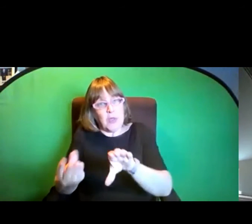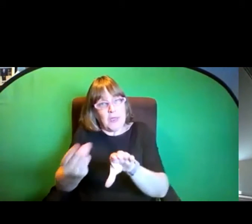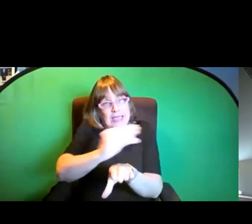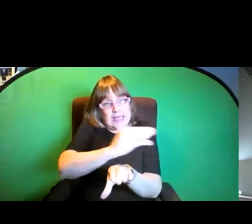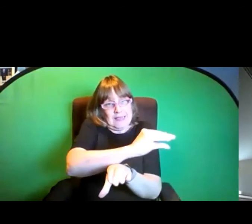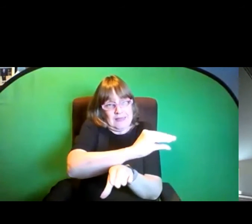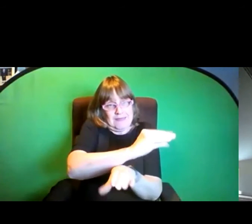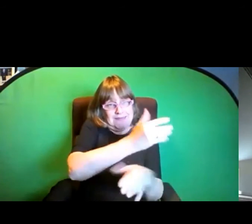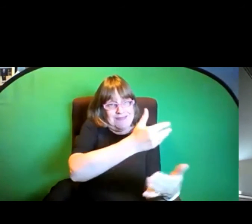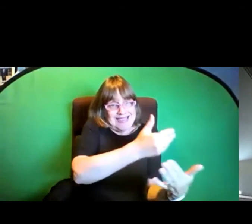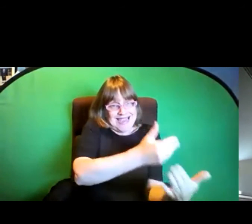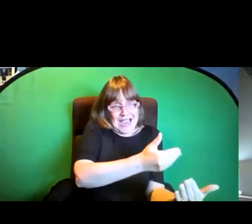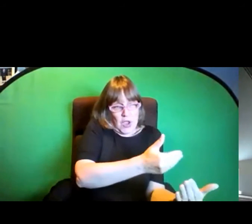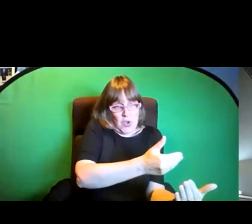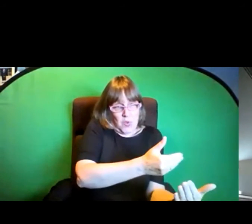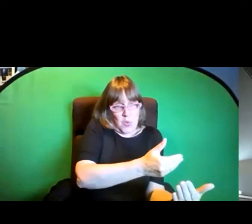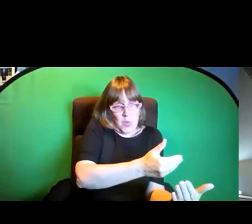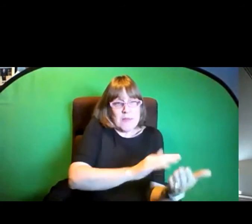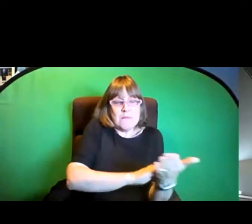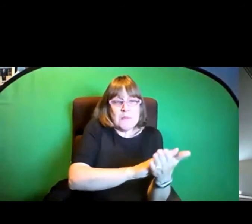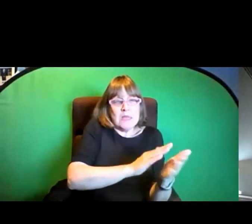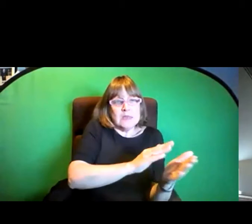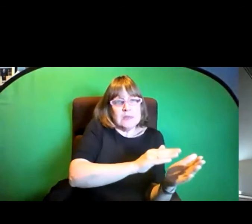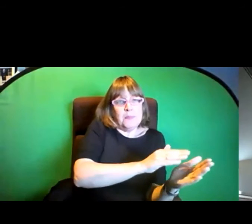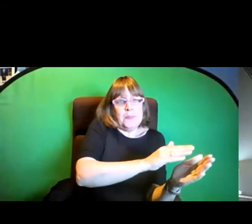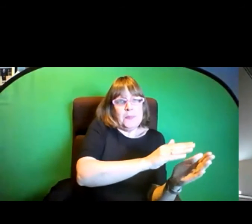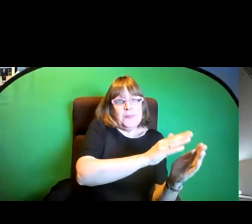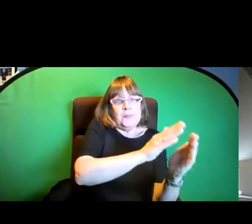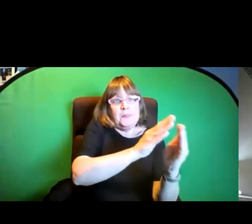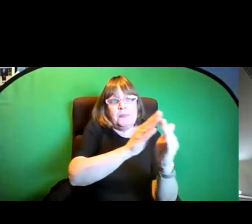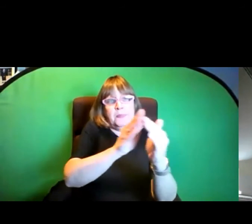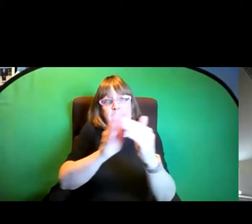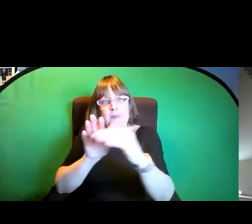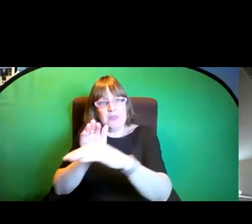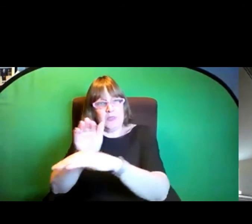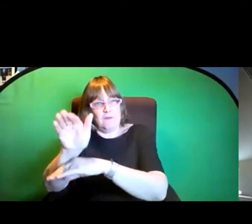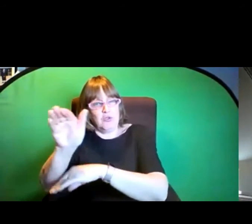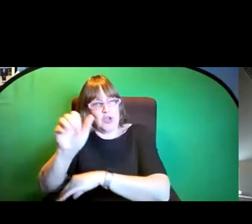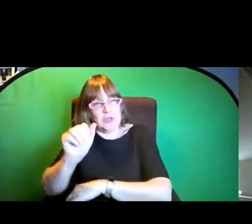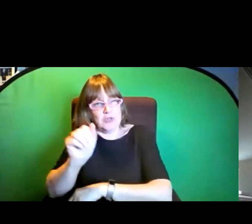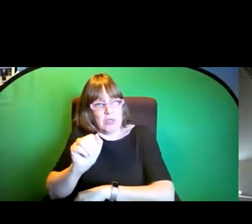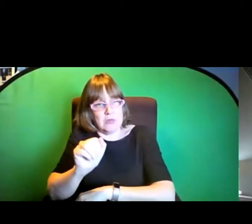manufacturing base continue to exist in Scotland rather than shutting down and moving elsewhere